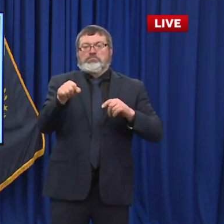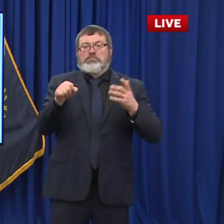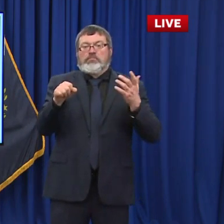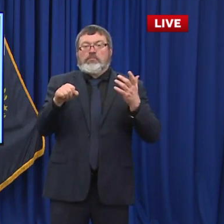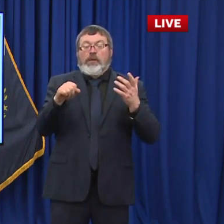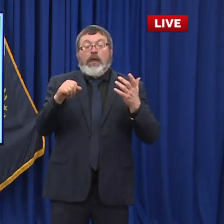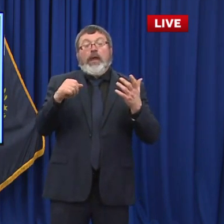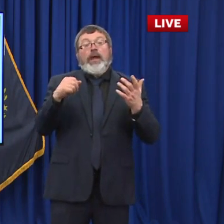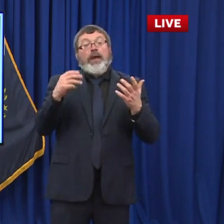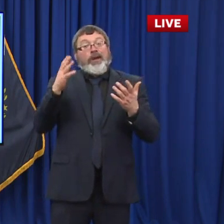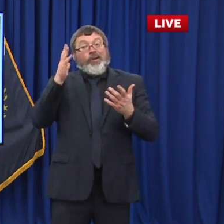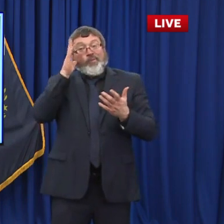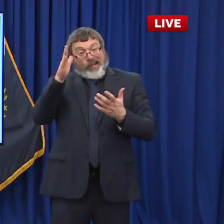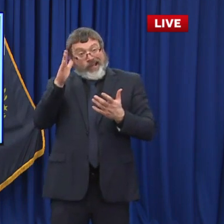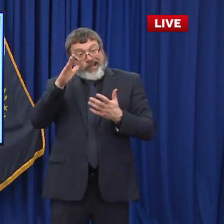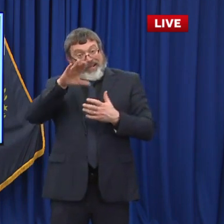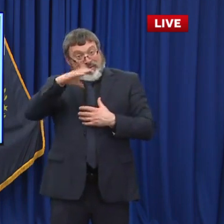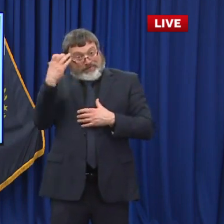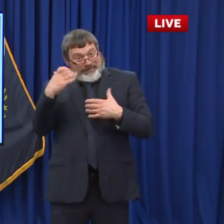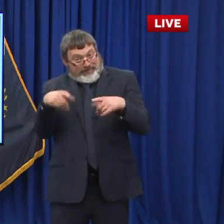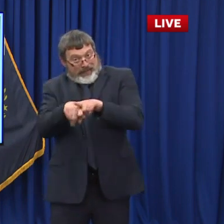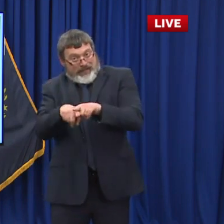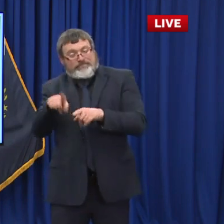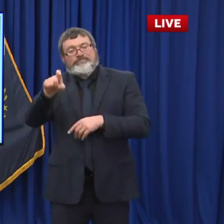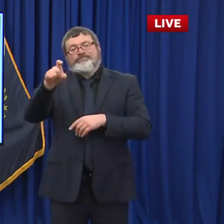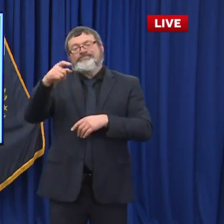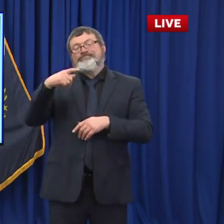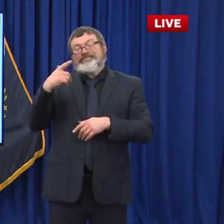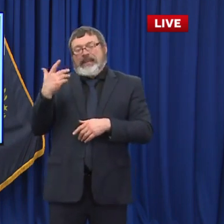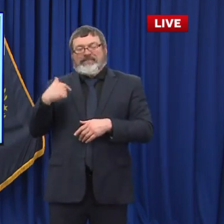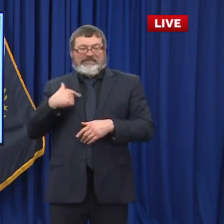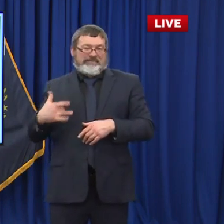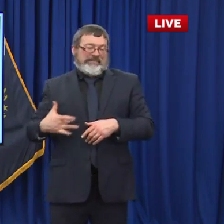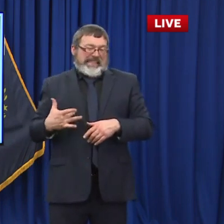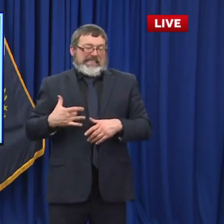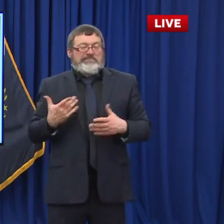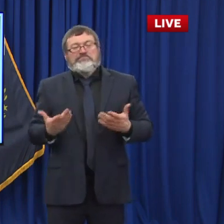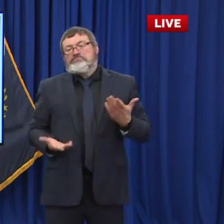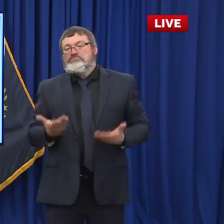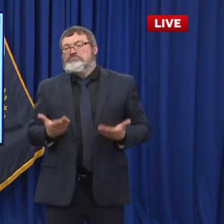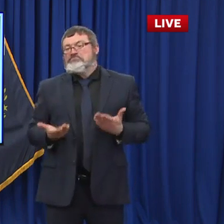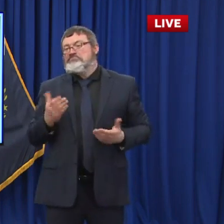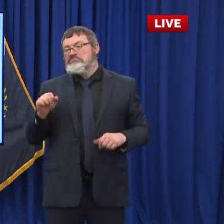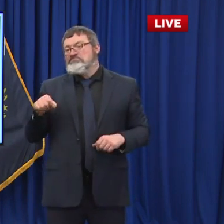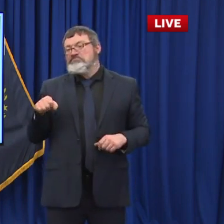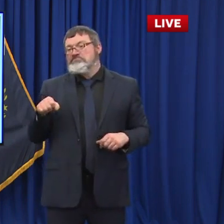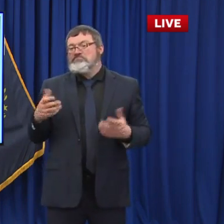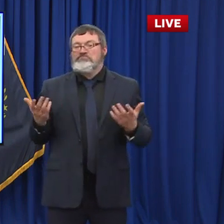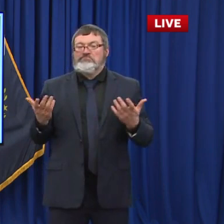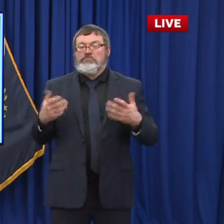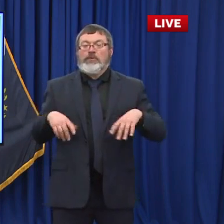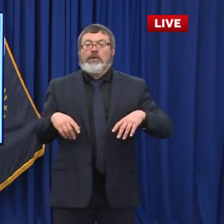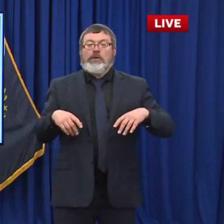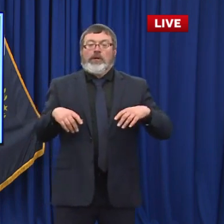WE COULD SEE ANOTHER BUMP EVEN IF WE’RE ON THE DOWN SWING A LITTLE BIT BY CHRISTMAS YOU CAN SEE POTENTIALLY ANOTHER BUMP UP.